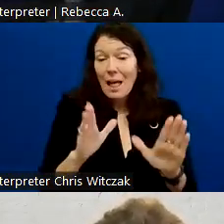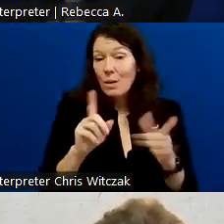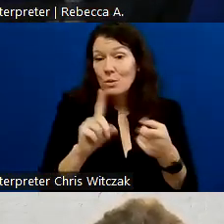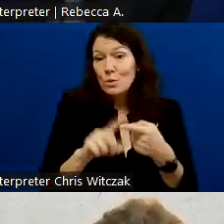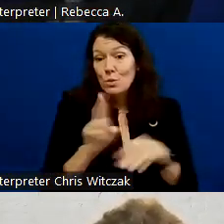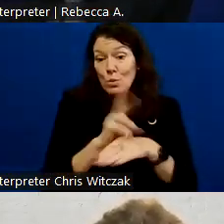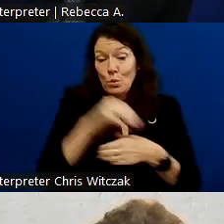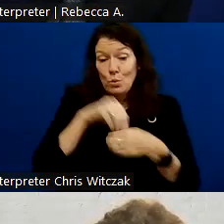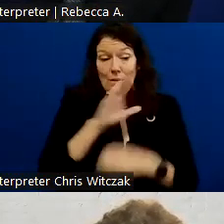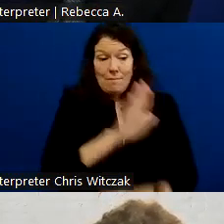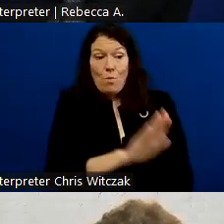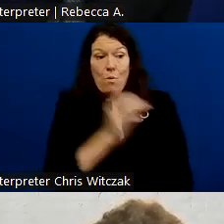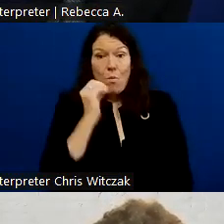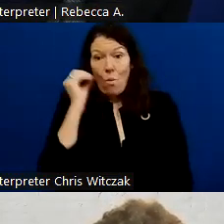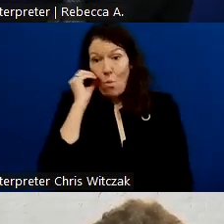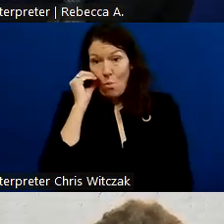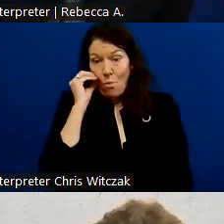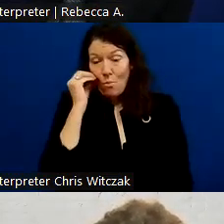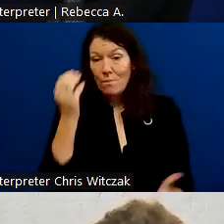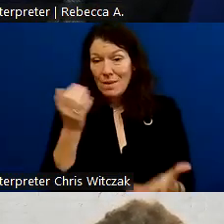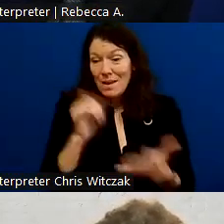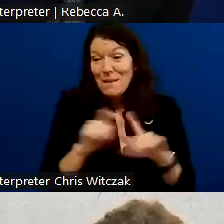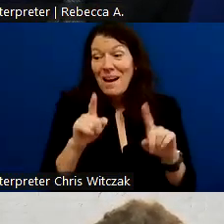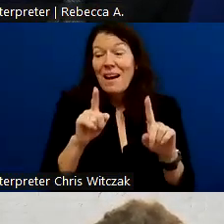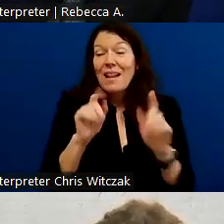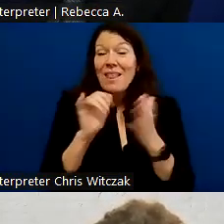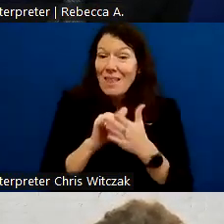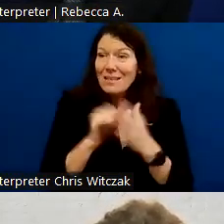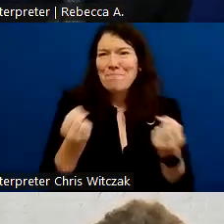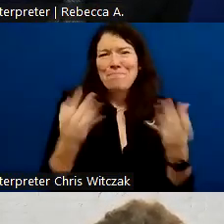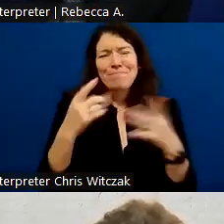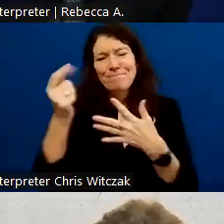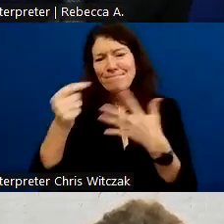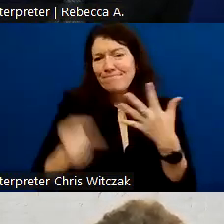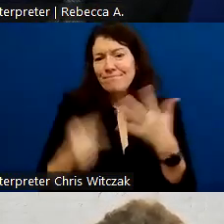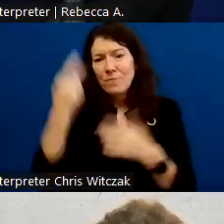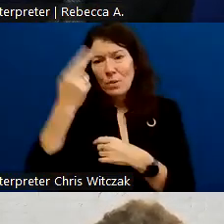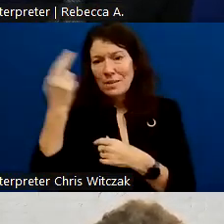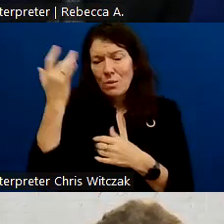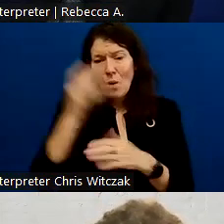own home right but that said there's a lot of reasons why programs aren't able to really